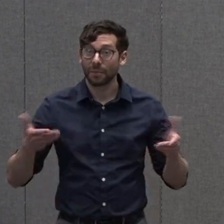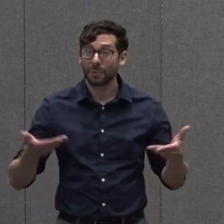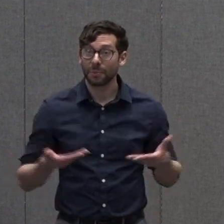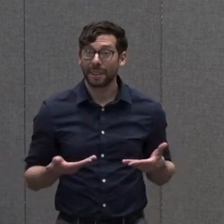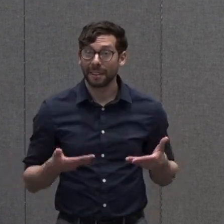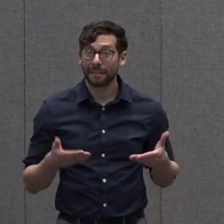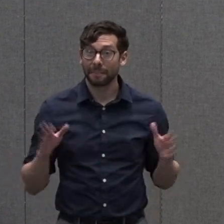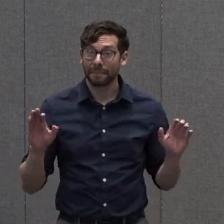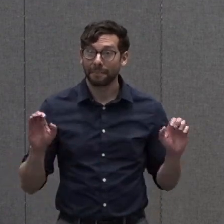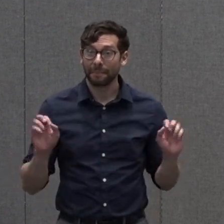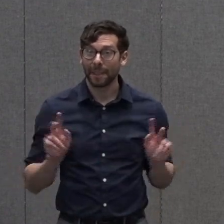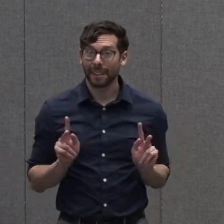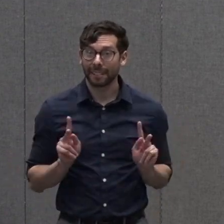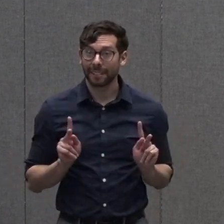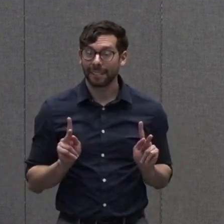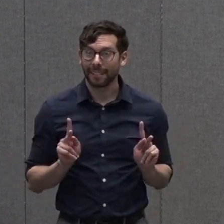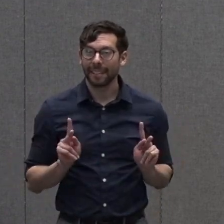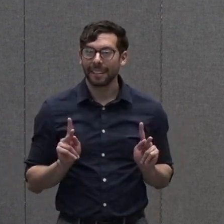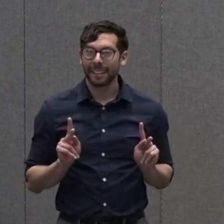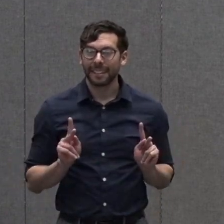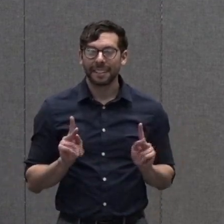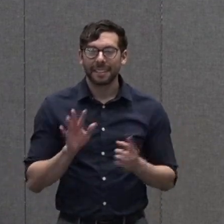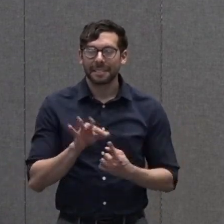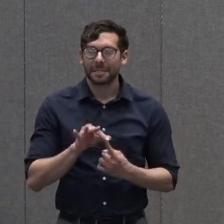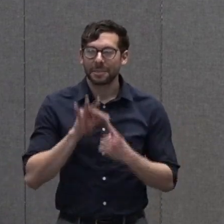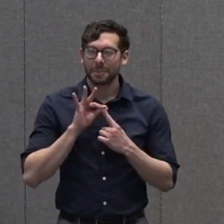We've got a special animal coming out here today.